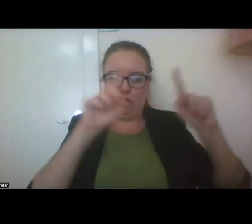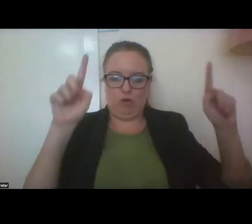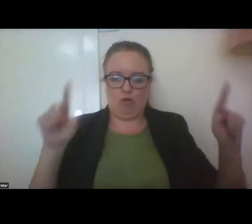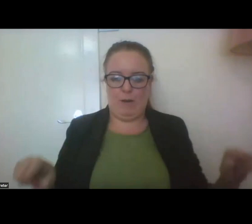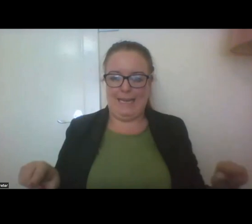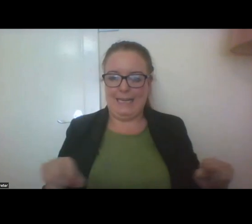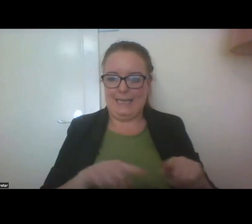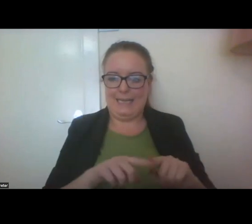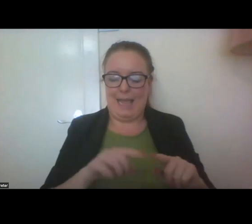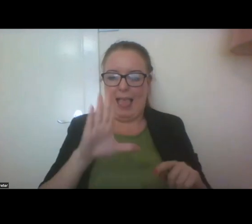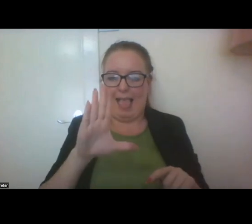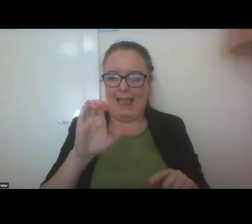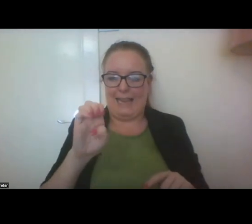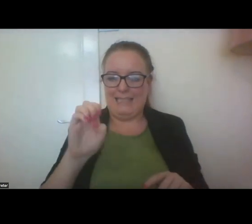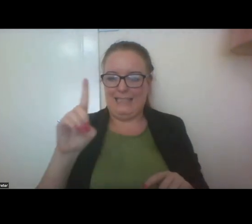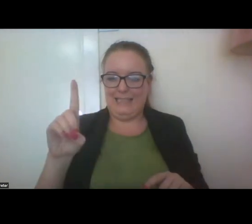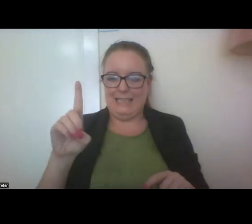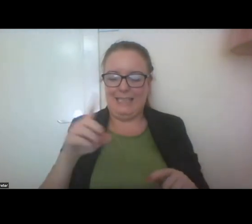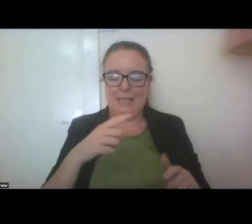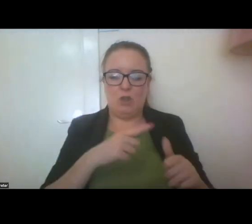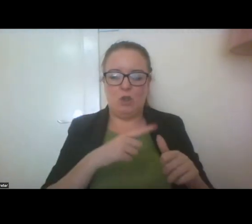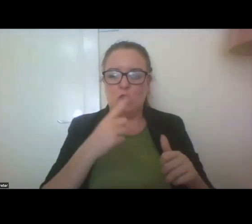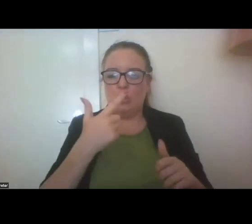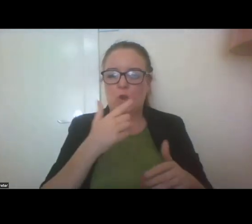with 2.5mm, 4mm and 5mm pitch.